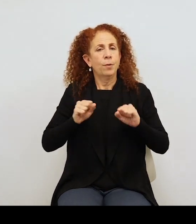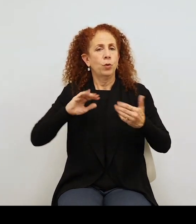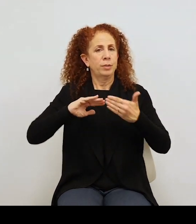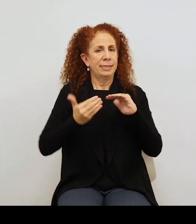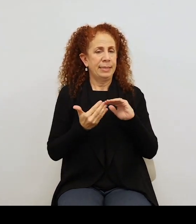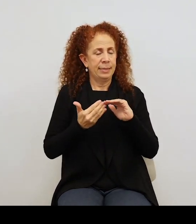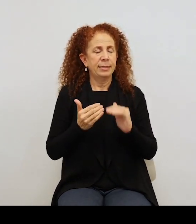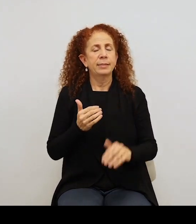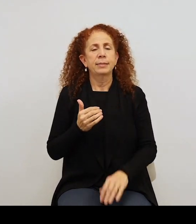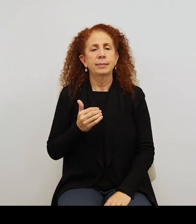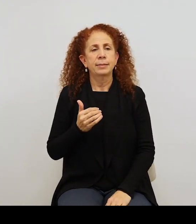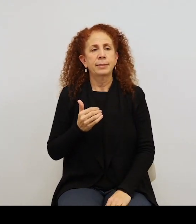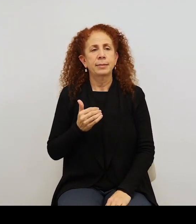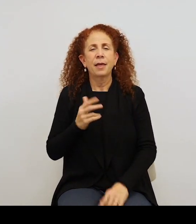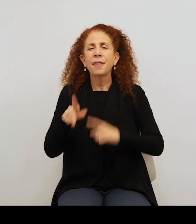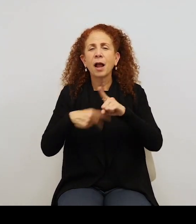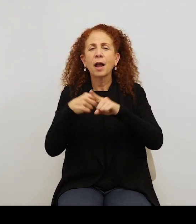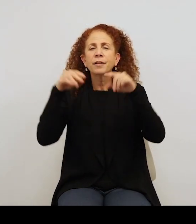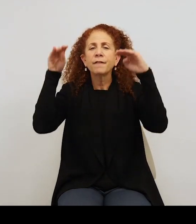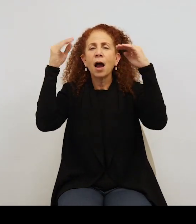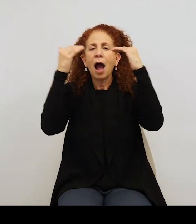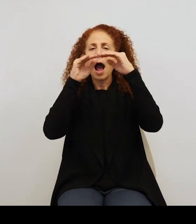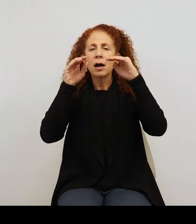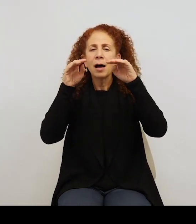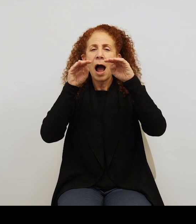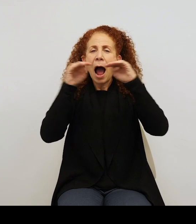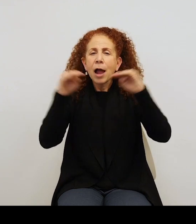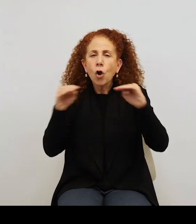the kinds of hierarchies of living beings